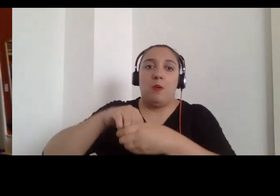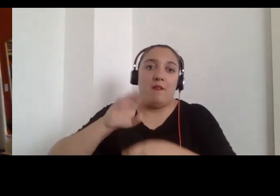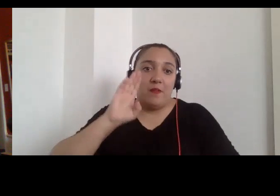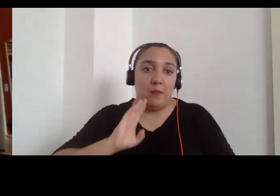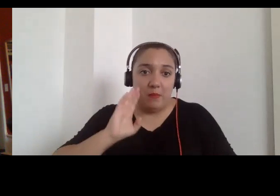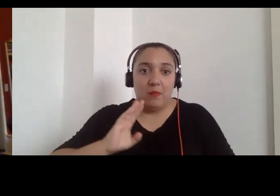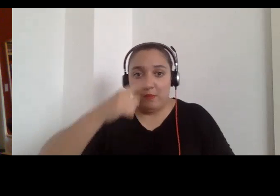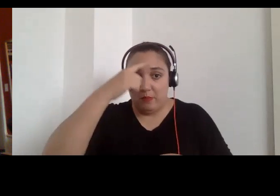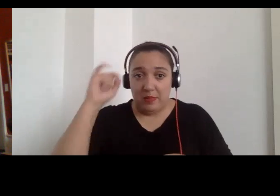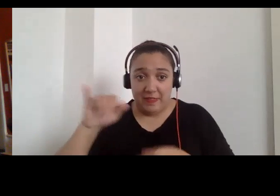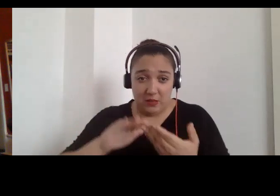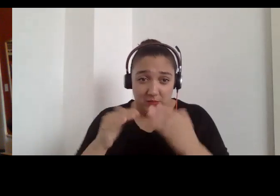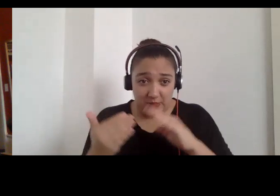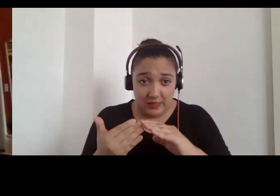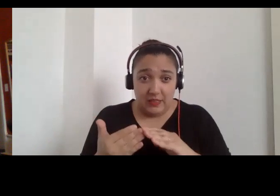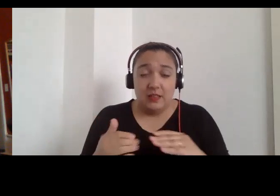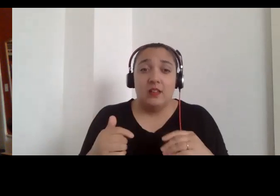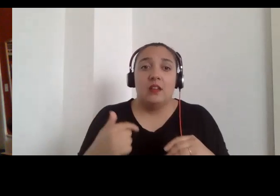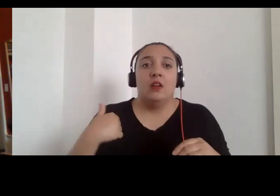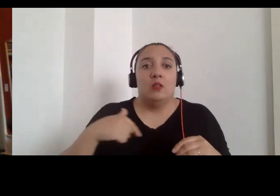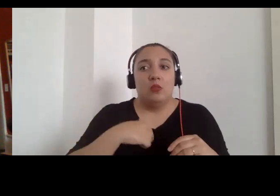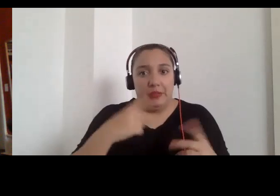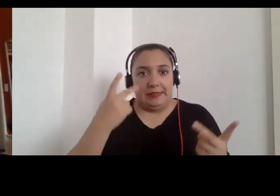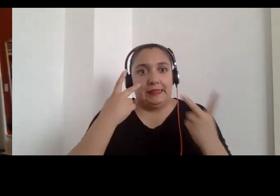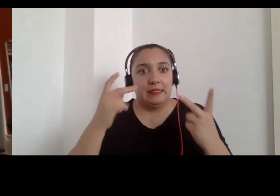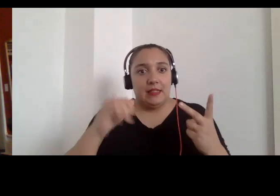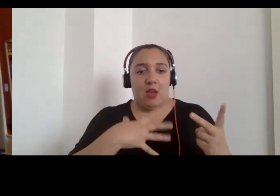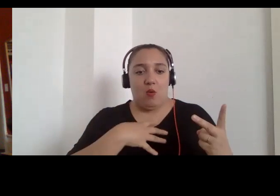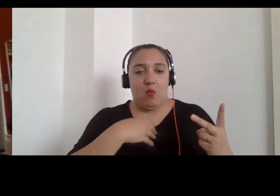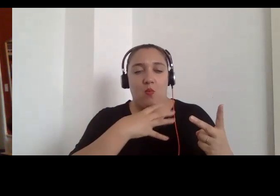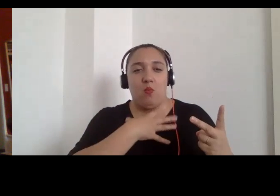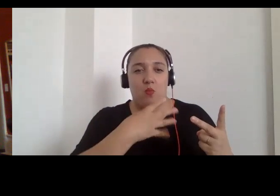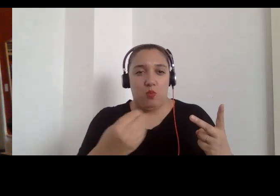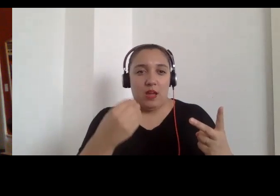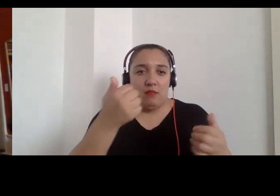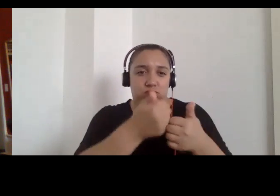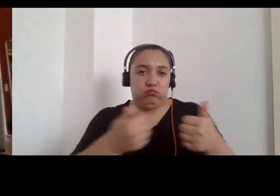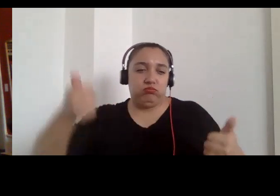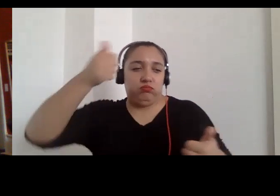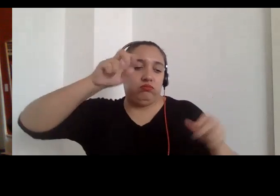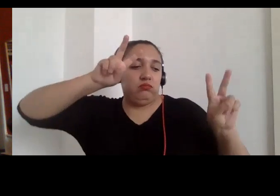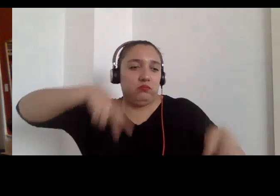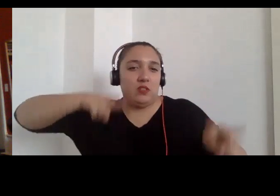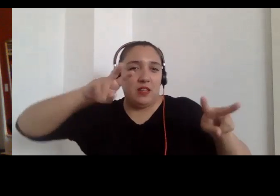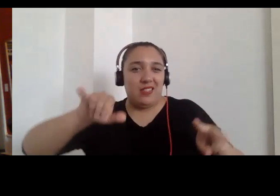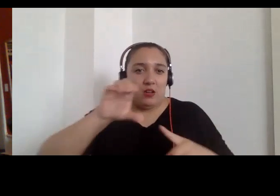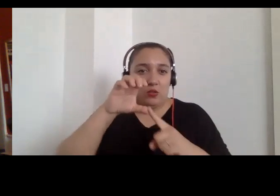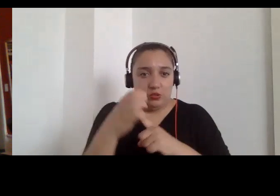we're reflecting on how white supremacist culture has guided the kind of resources that are available, who those resources